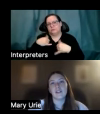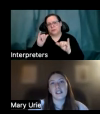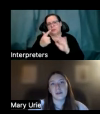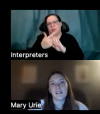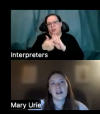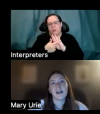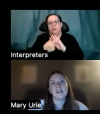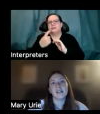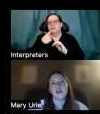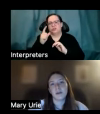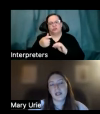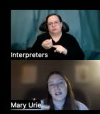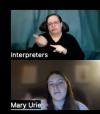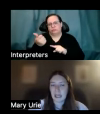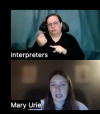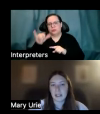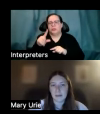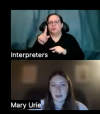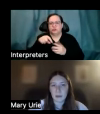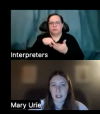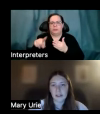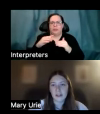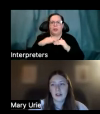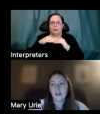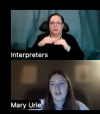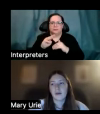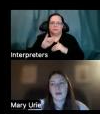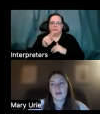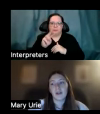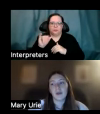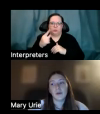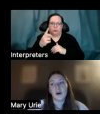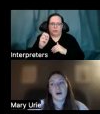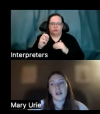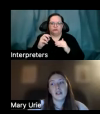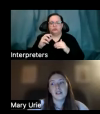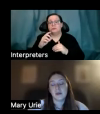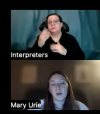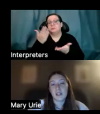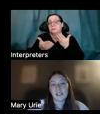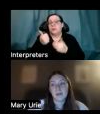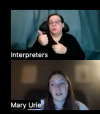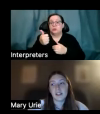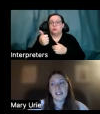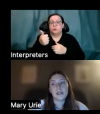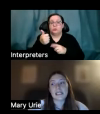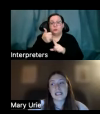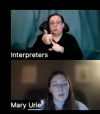should get rid of that they should be paid at least minimum wage. So maybe you are someone with a disability who is getting